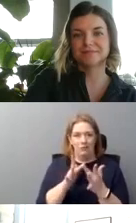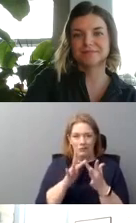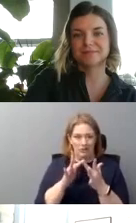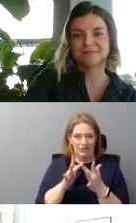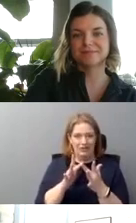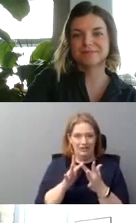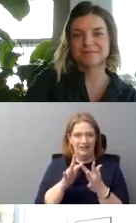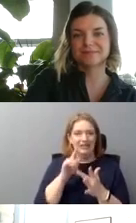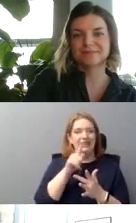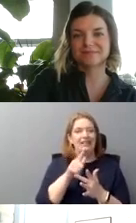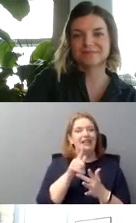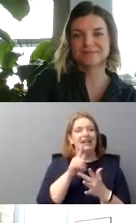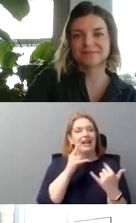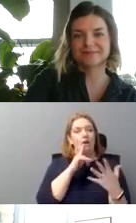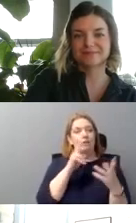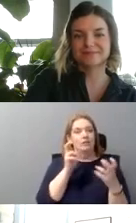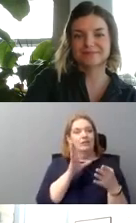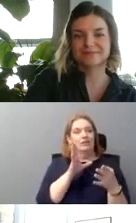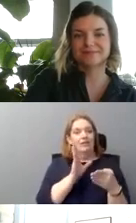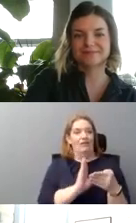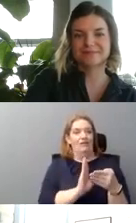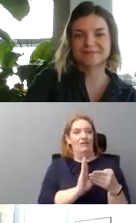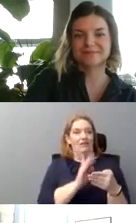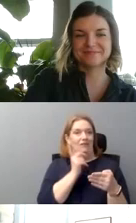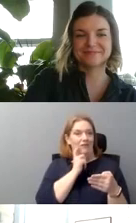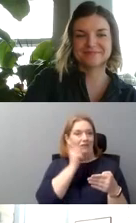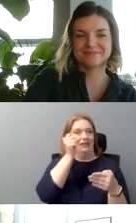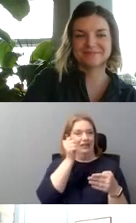it's the finished date, but I hope it doesn't stay that way. That's what I would say, I hope someone,